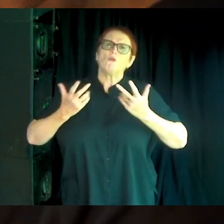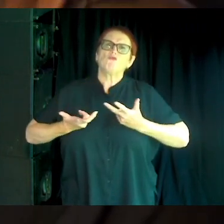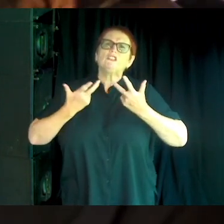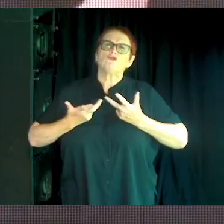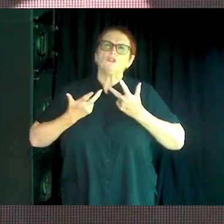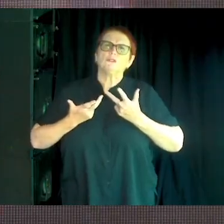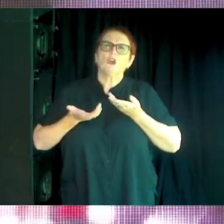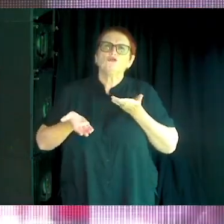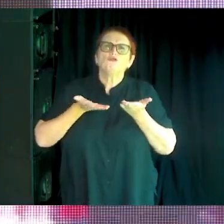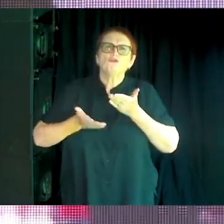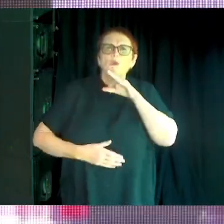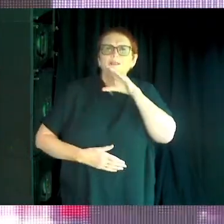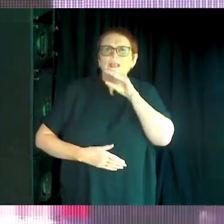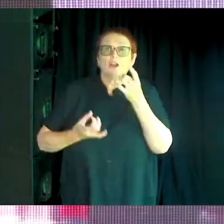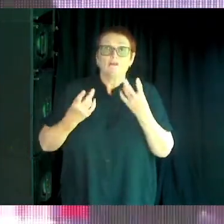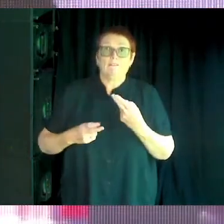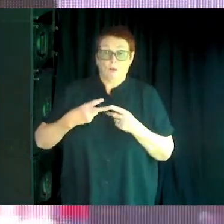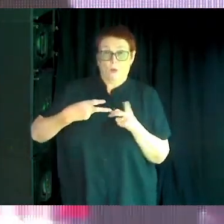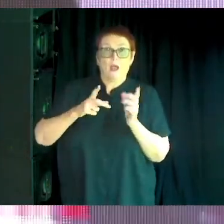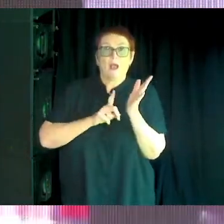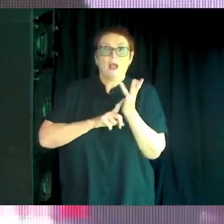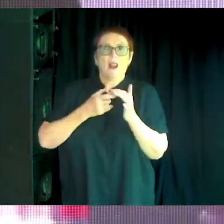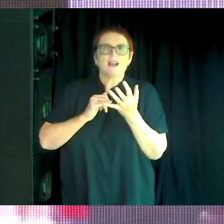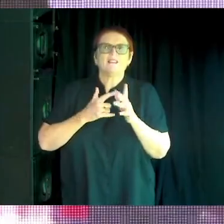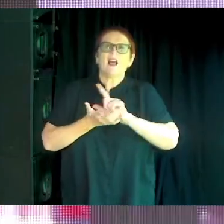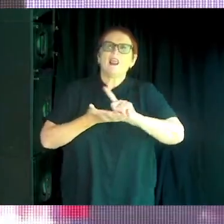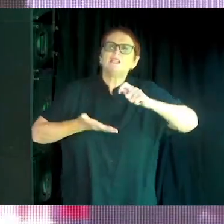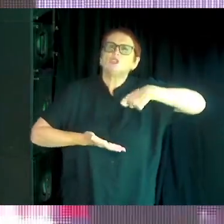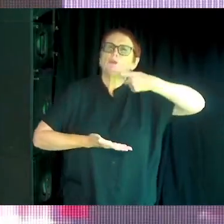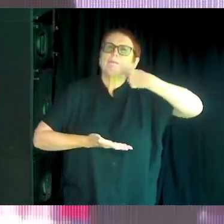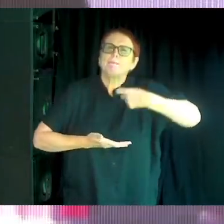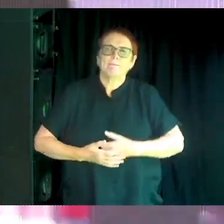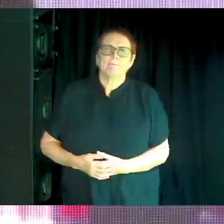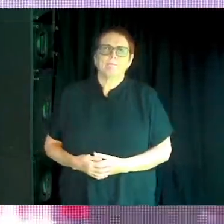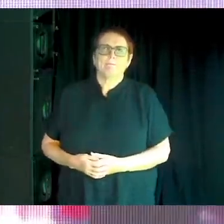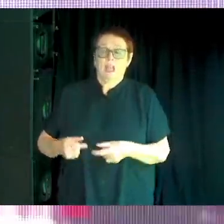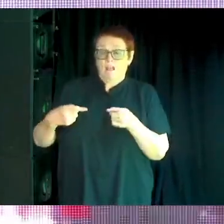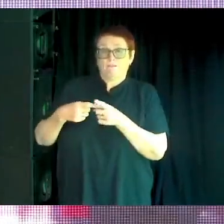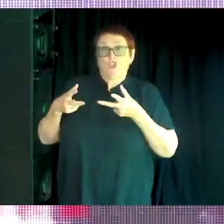so this one is ready for my laksa later so which I'm going to start with my crab at the moment just